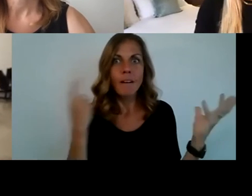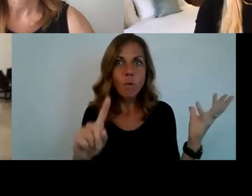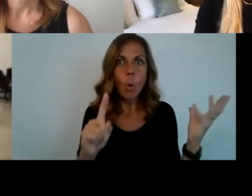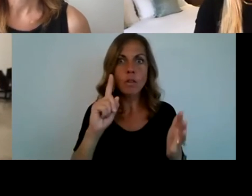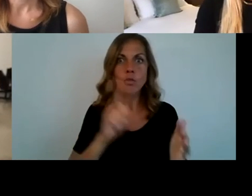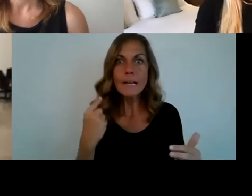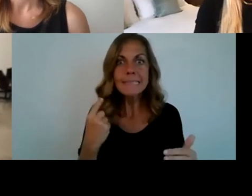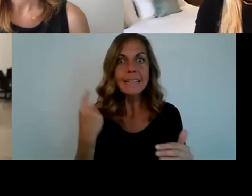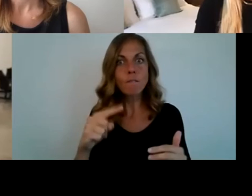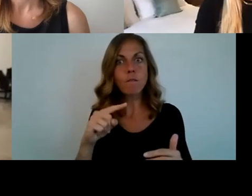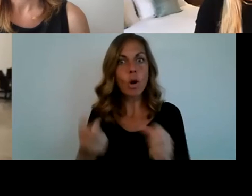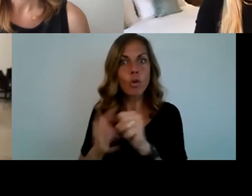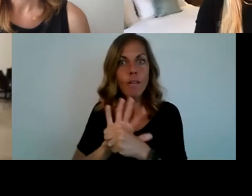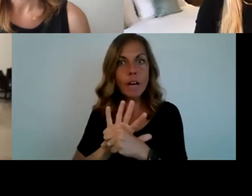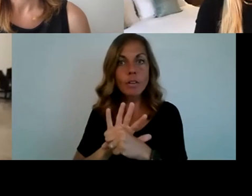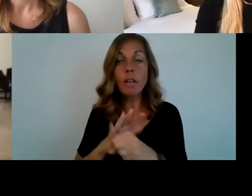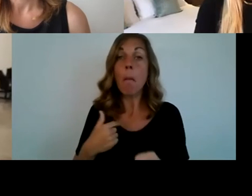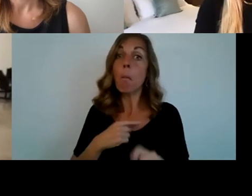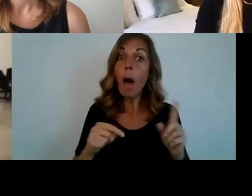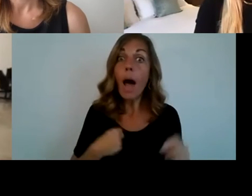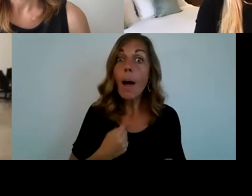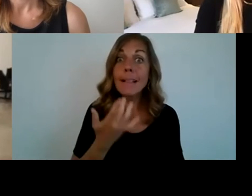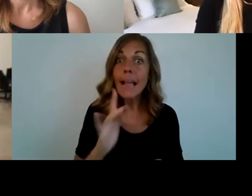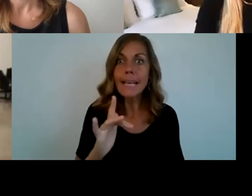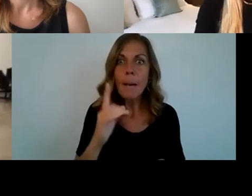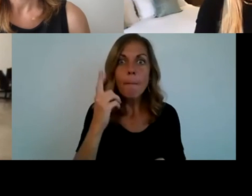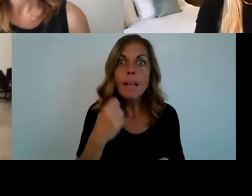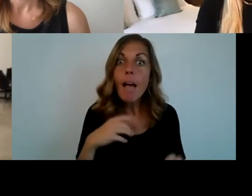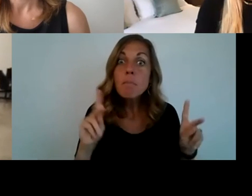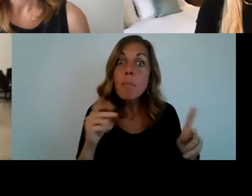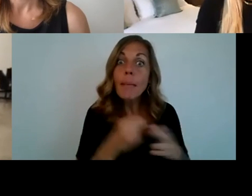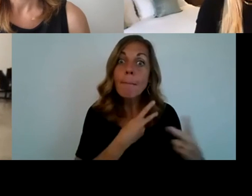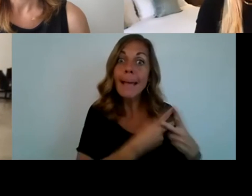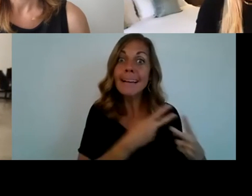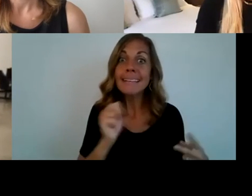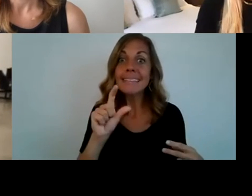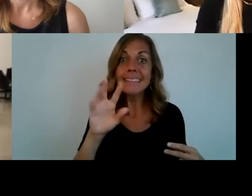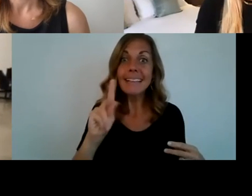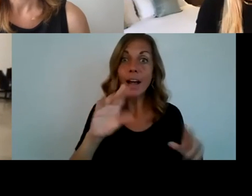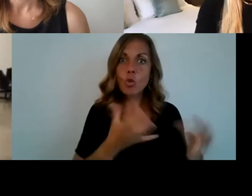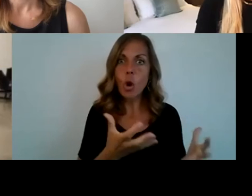fortunate because I had people in my Slack group, like one of our partners who was on